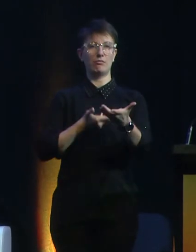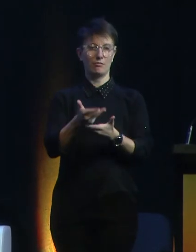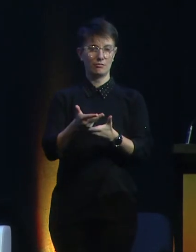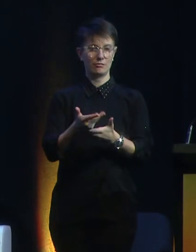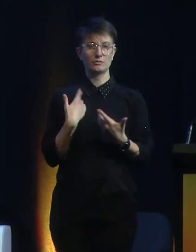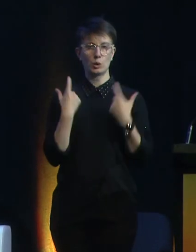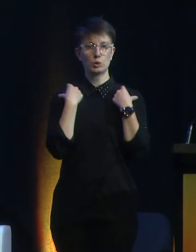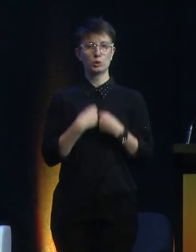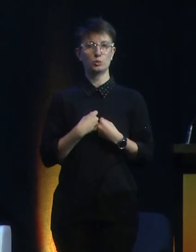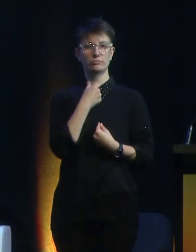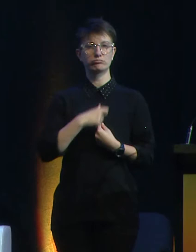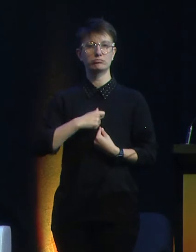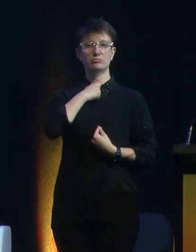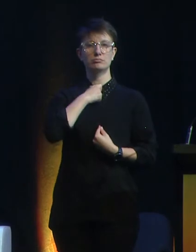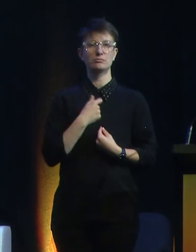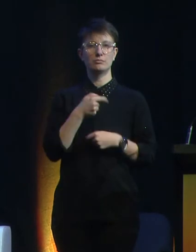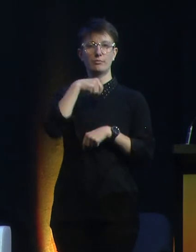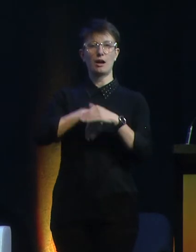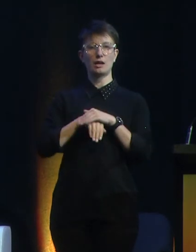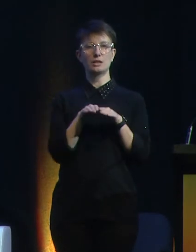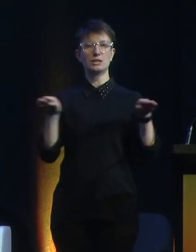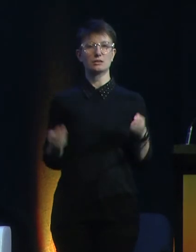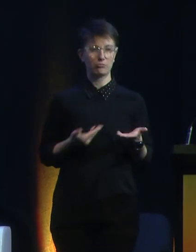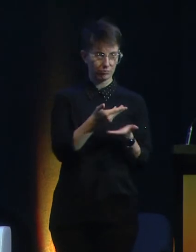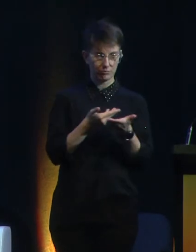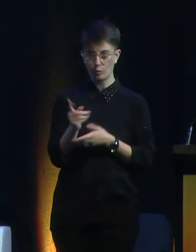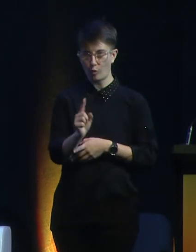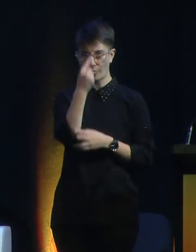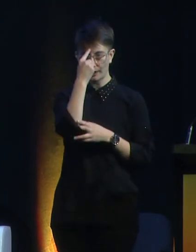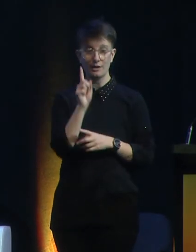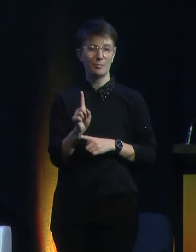behind a big desk, but there were no suits, there were no desks and people were actually